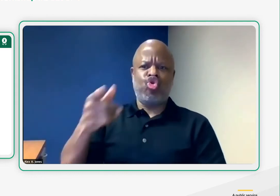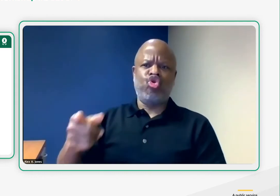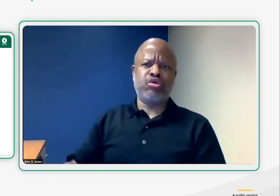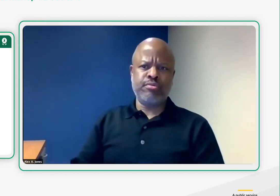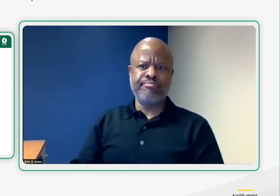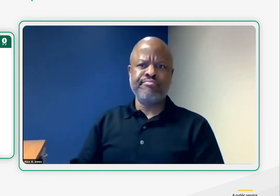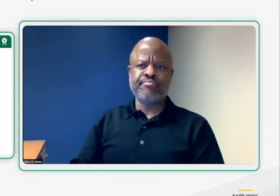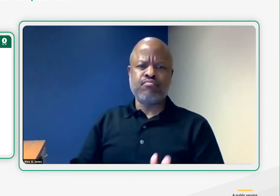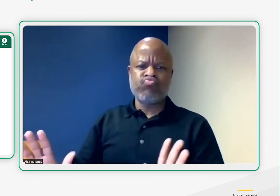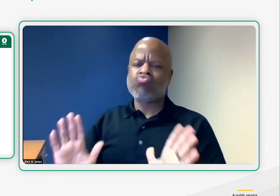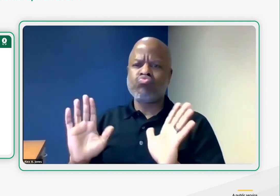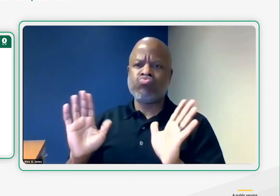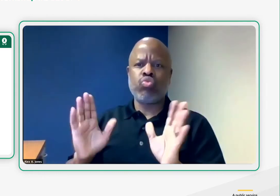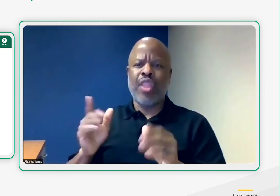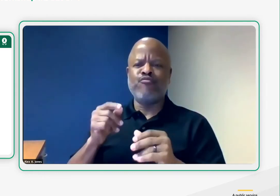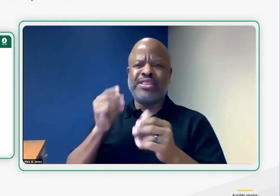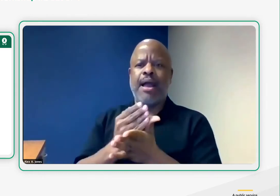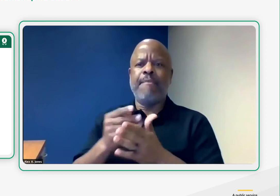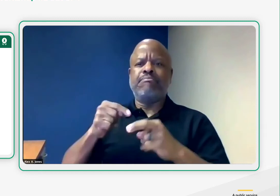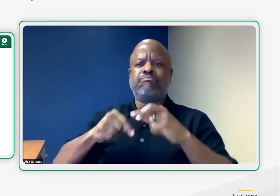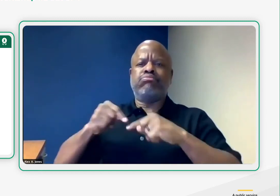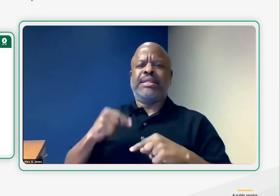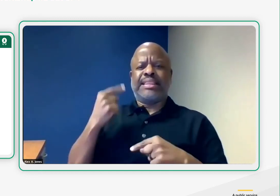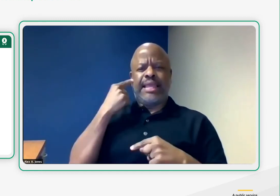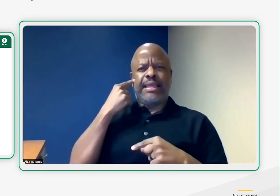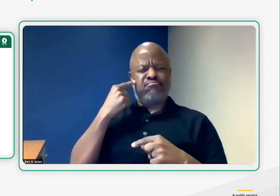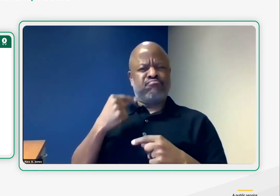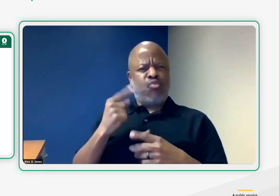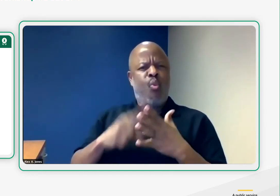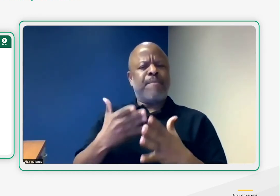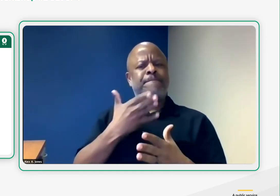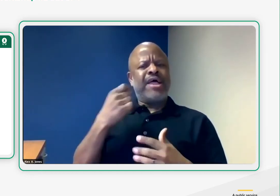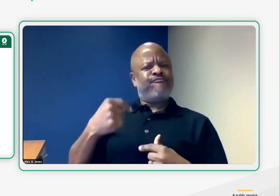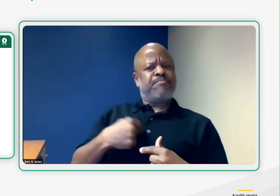influenced – nudged, so to speak – to make this decision.